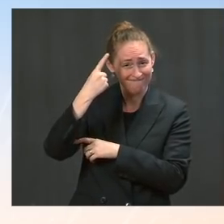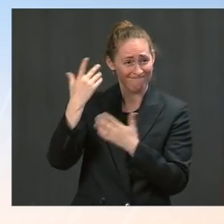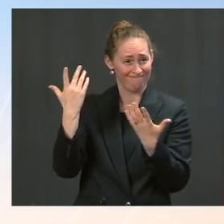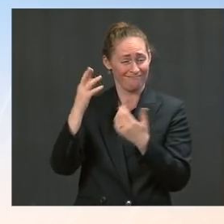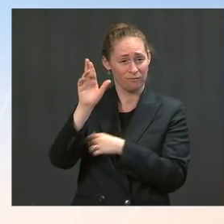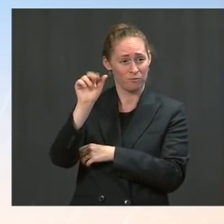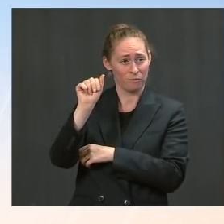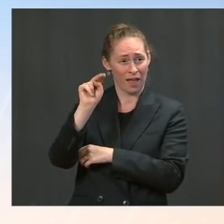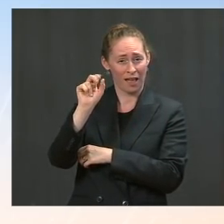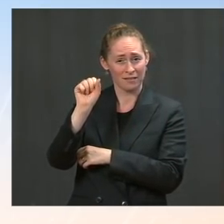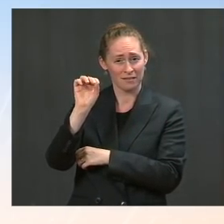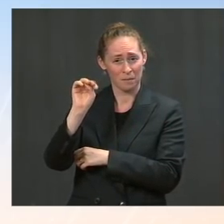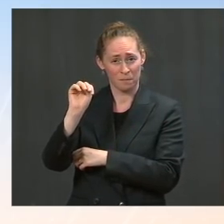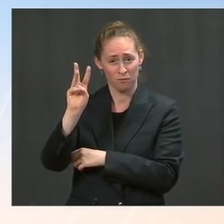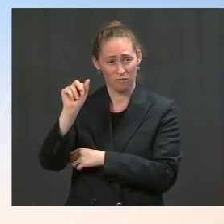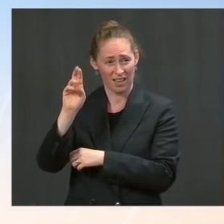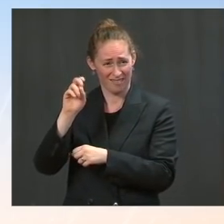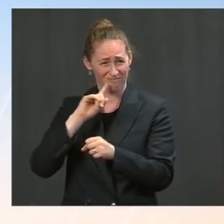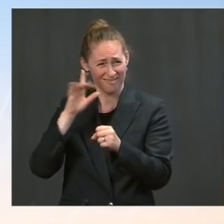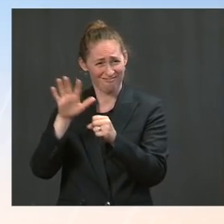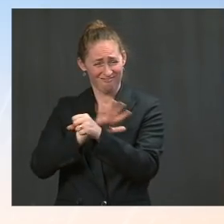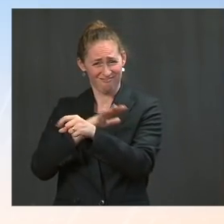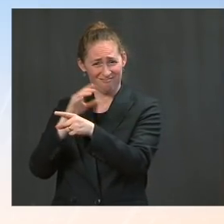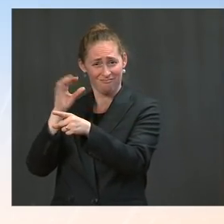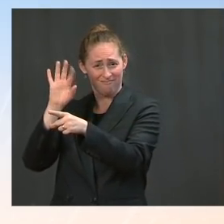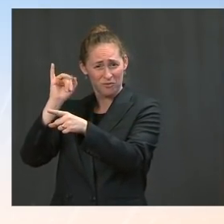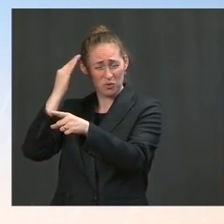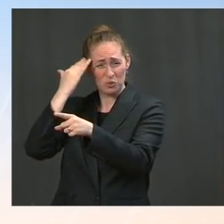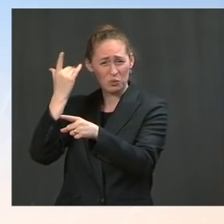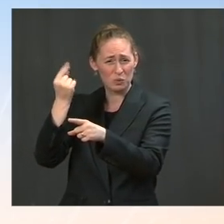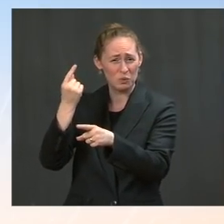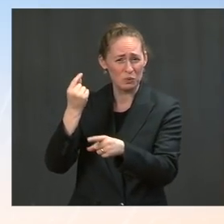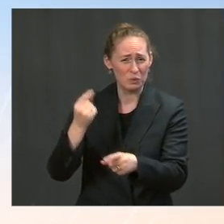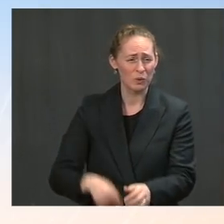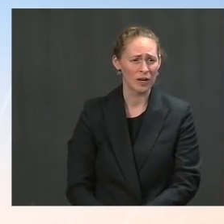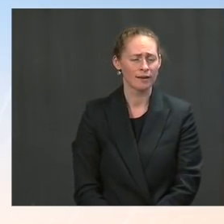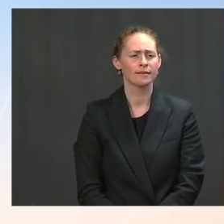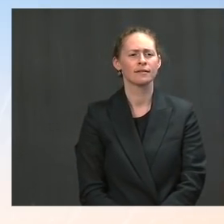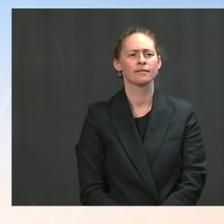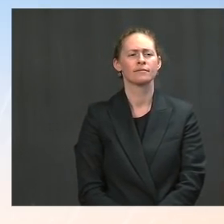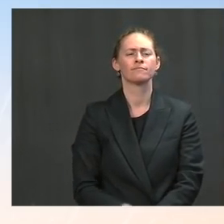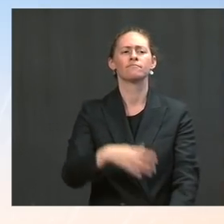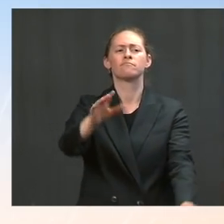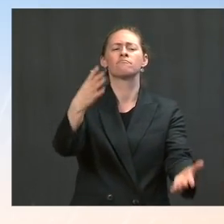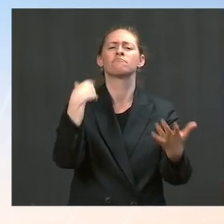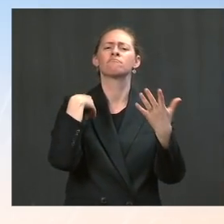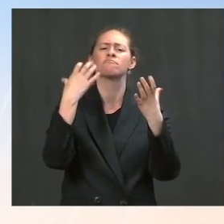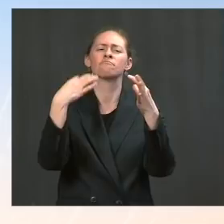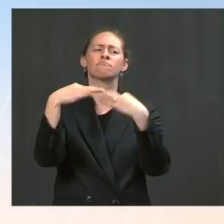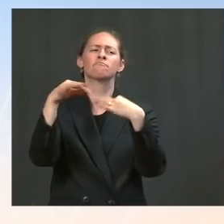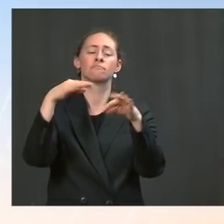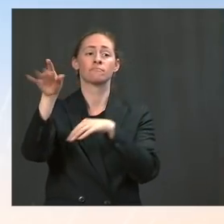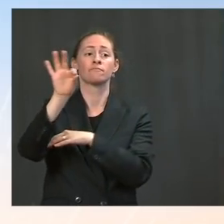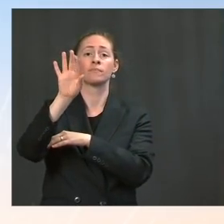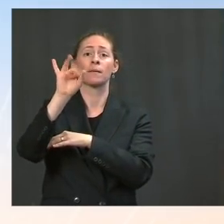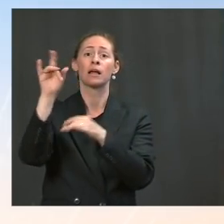I would point you all to the expansive statement that was put out by the FBI in response to the Inspector General's report.